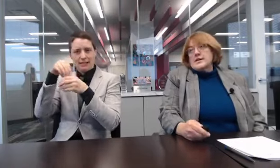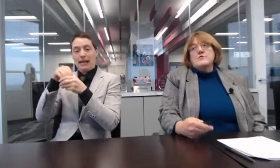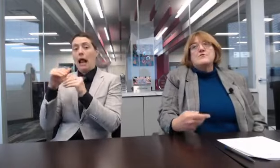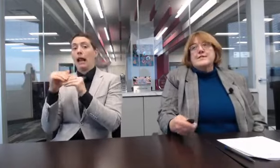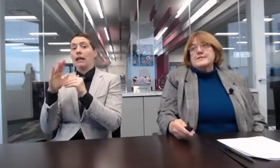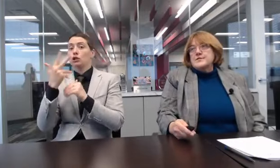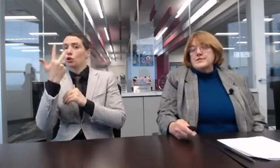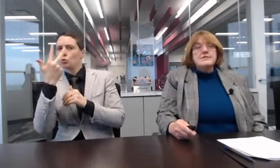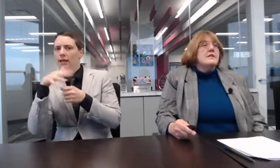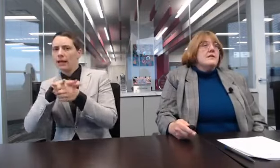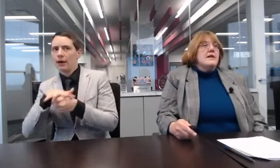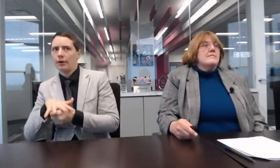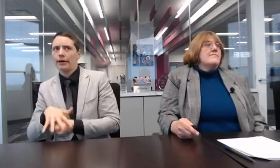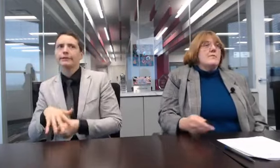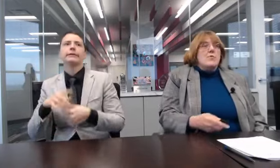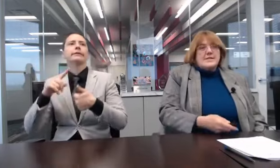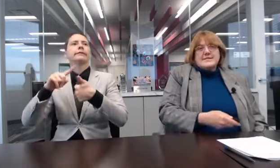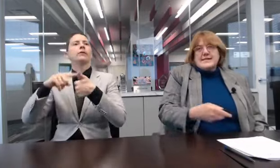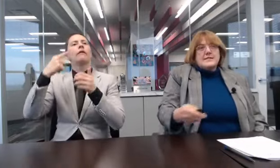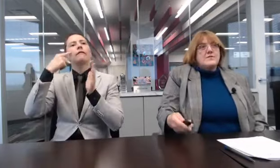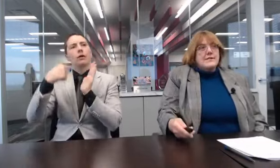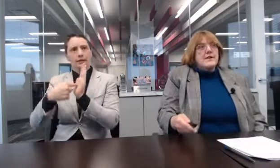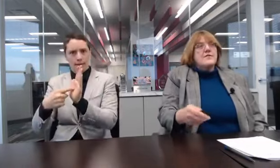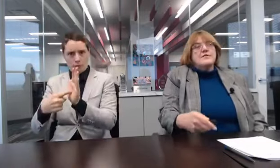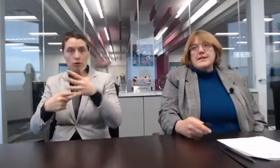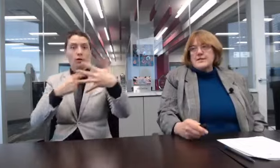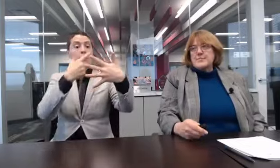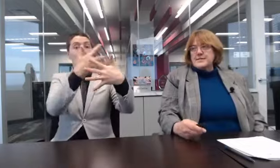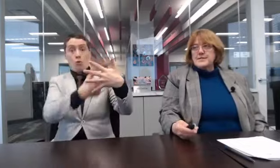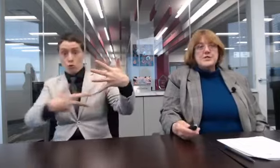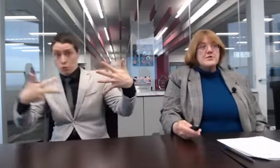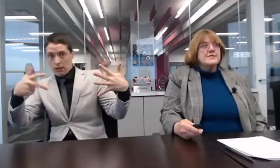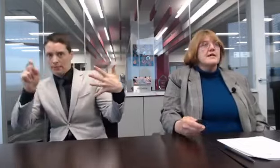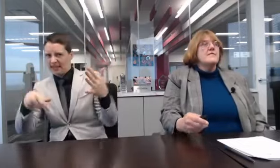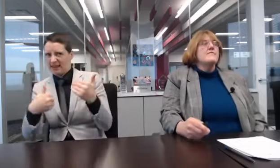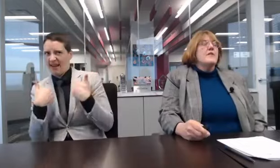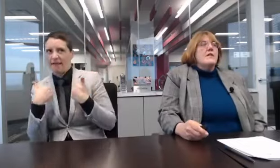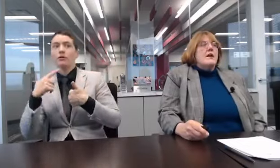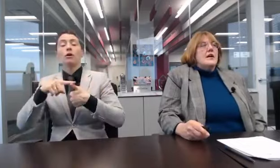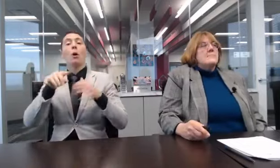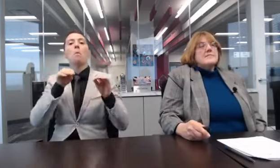can you transition from one setting to another, can you position yourself?